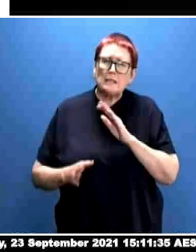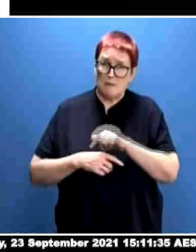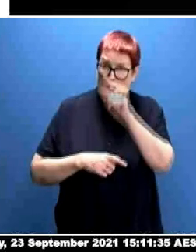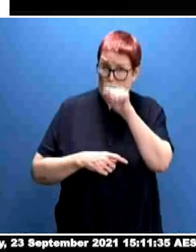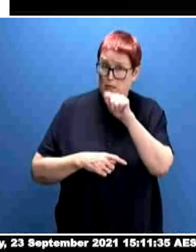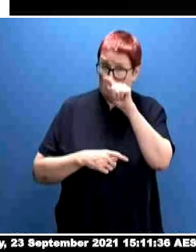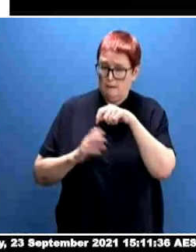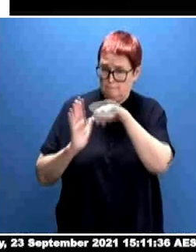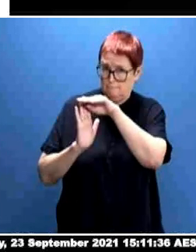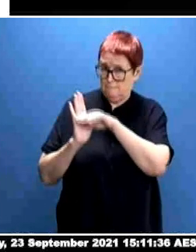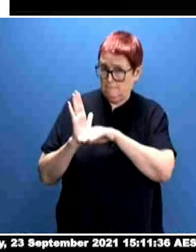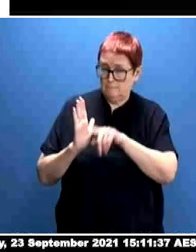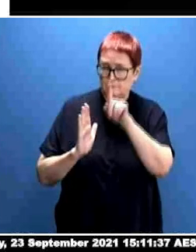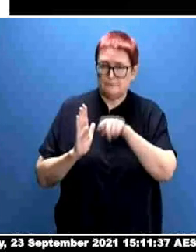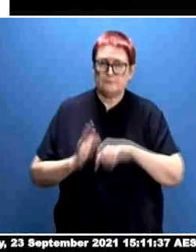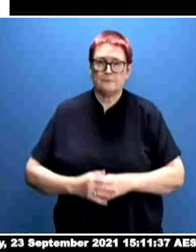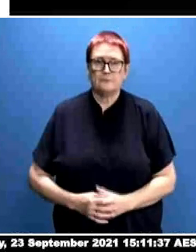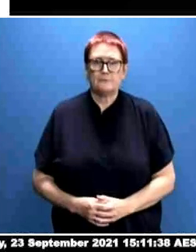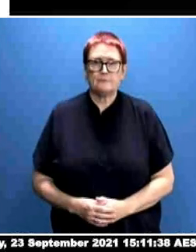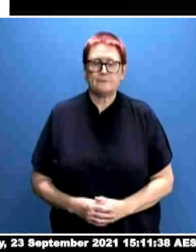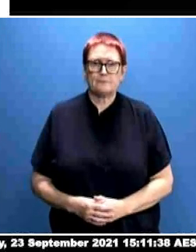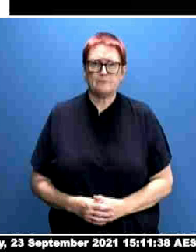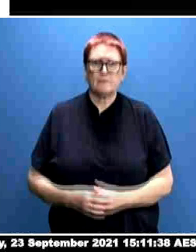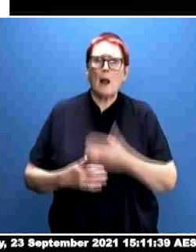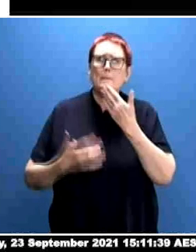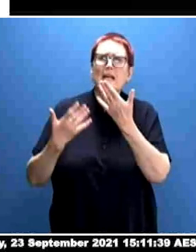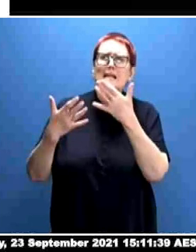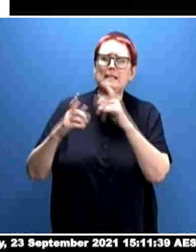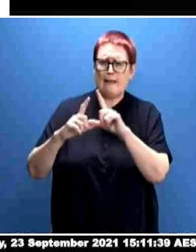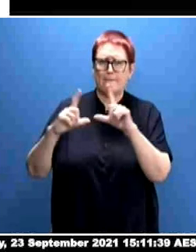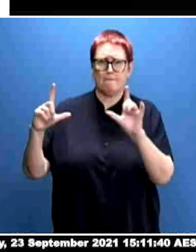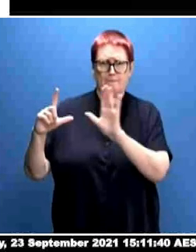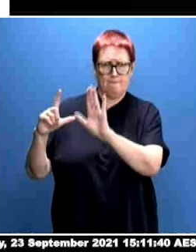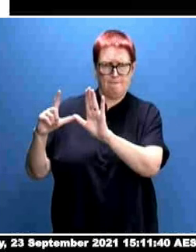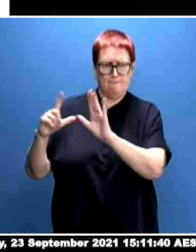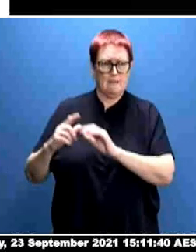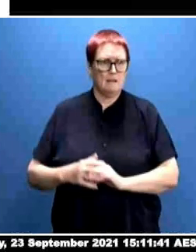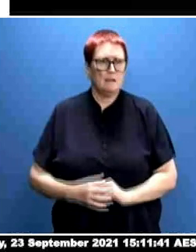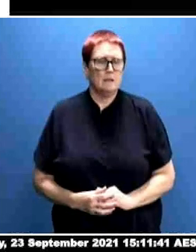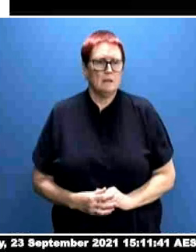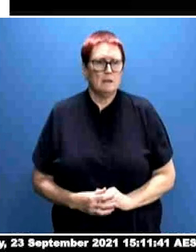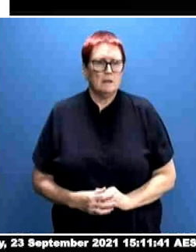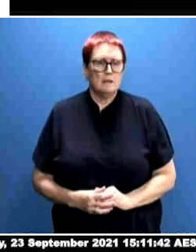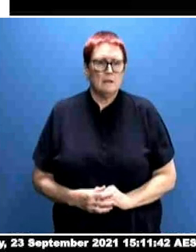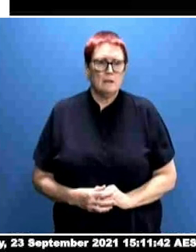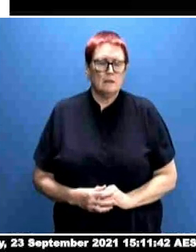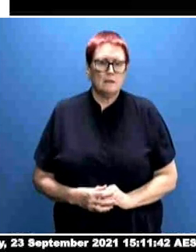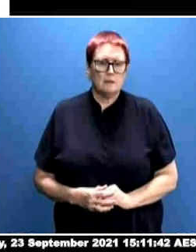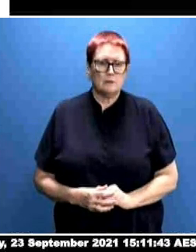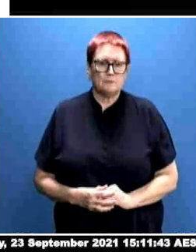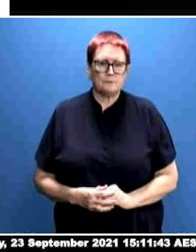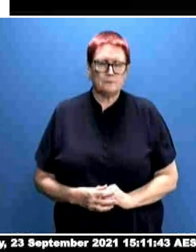If we could leave that on the screen, but can I ask you about, in your statement,